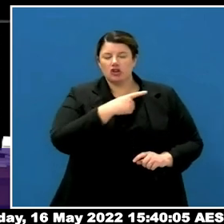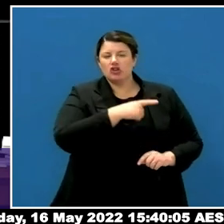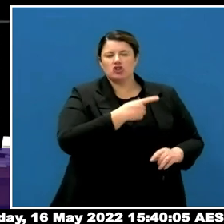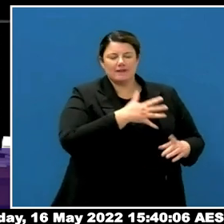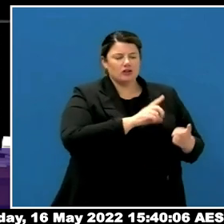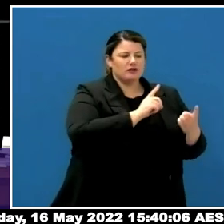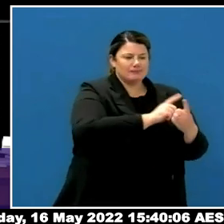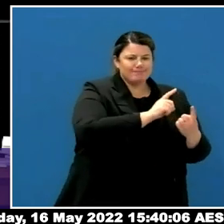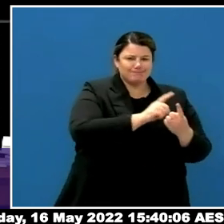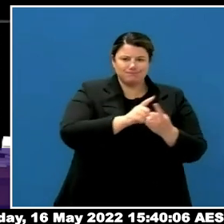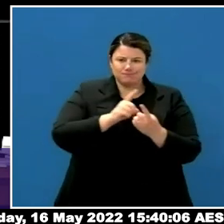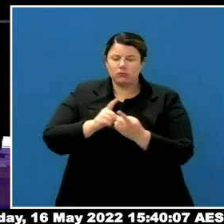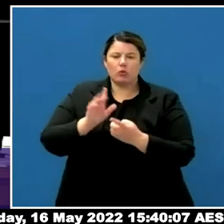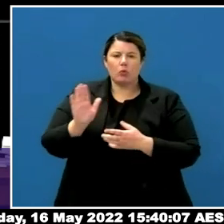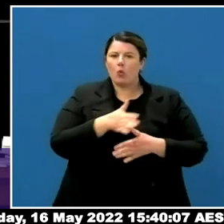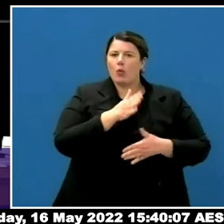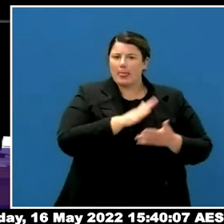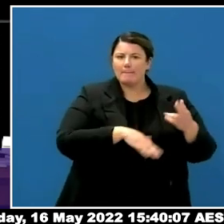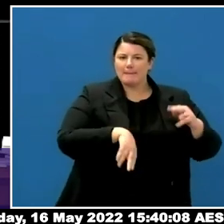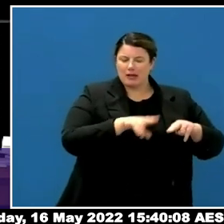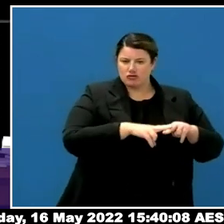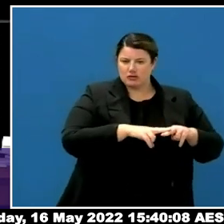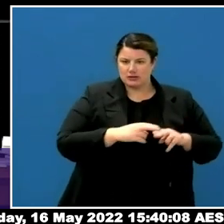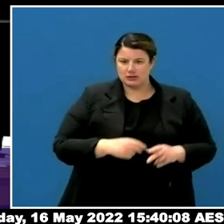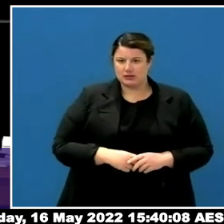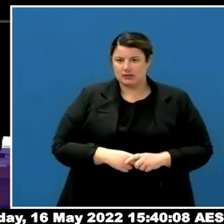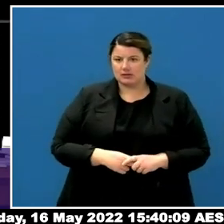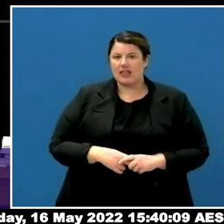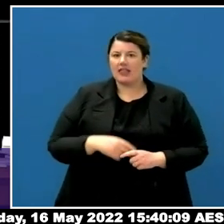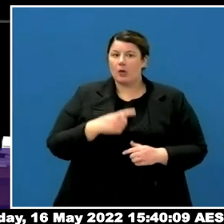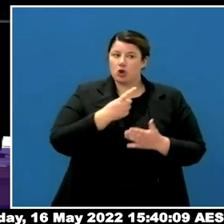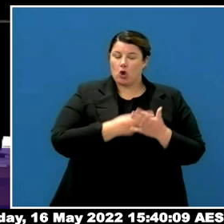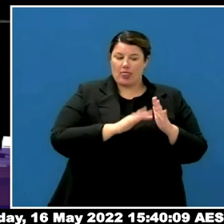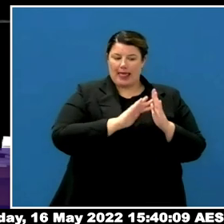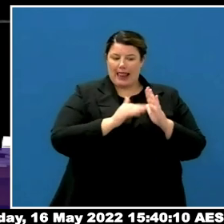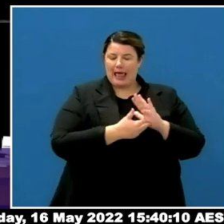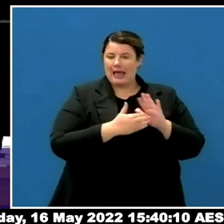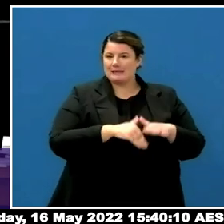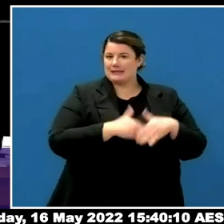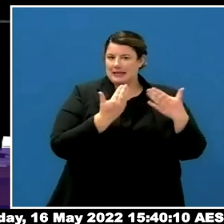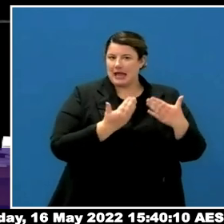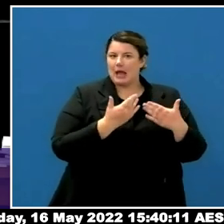But that was the sentencing day? That was the sentencing day, yes. Alright.